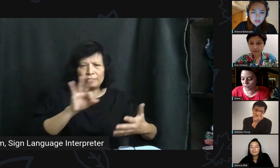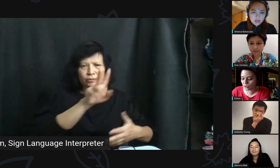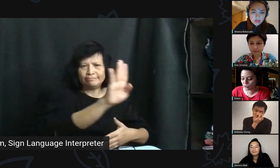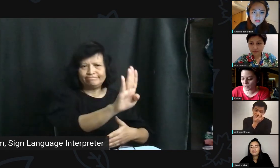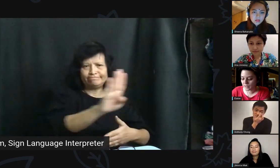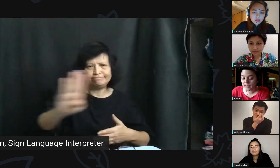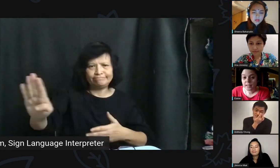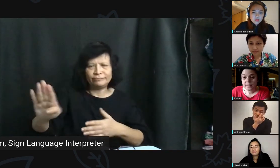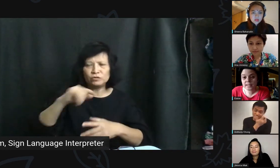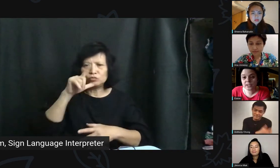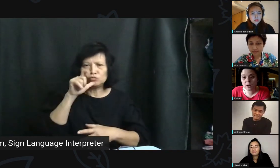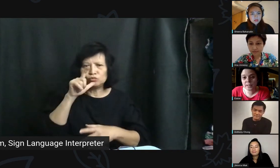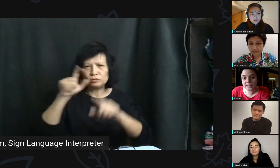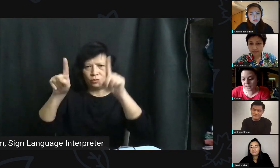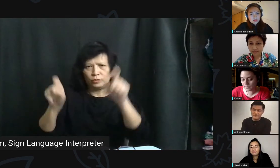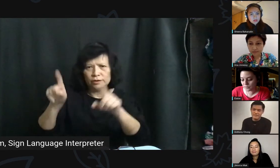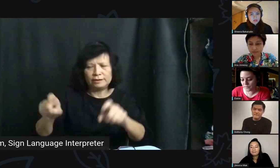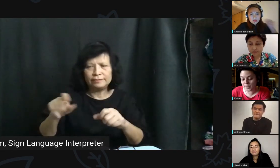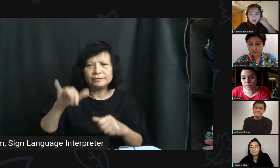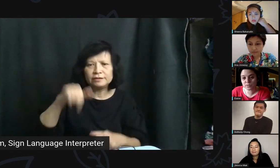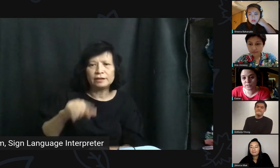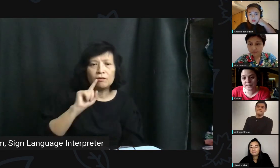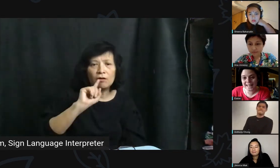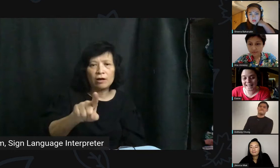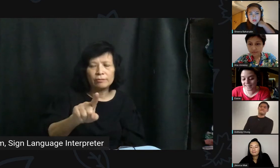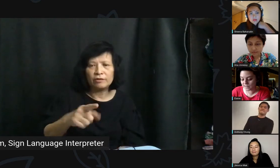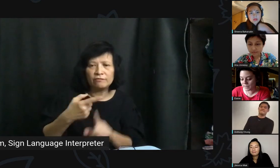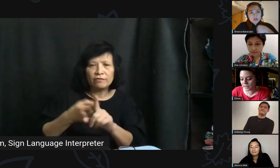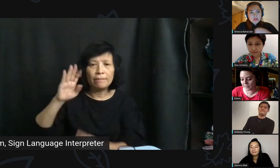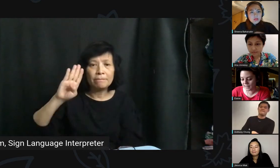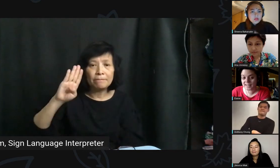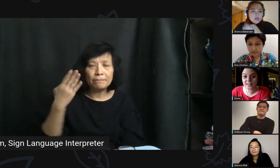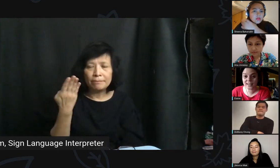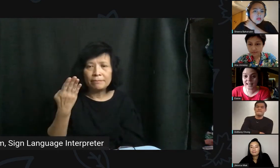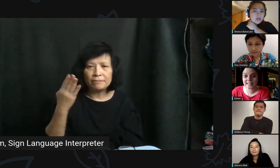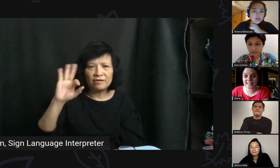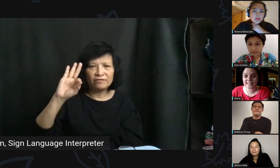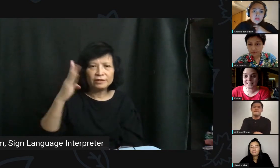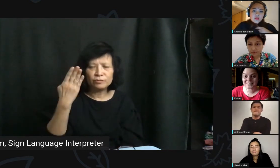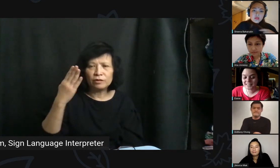So this comment is from Facebook, from Anna Smith. Another Ana.